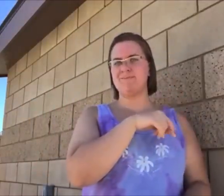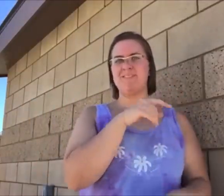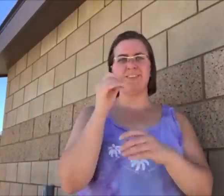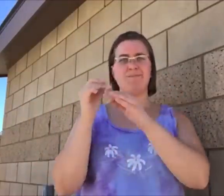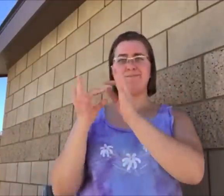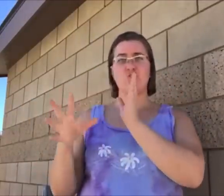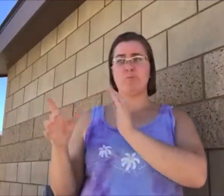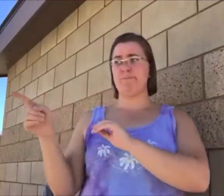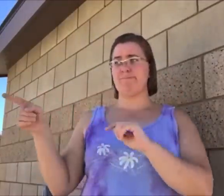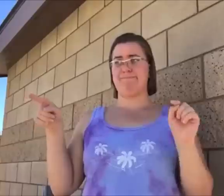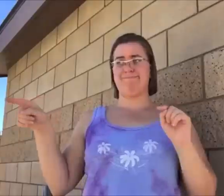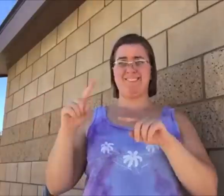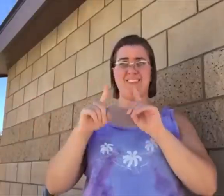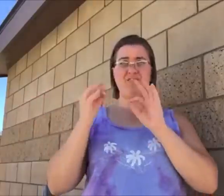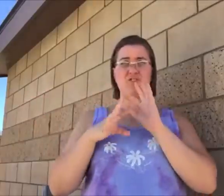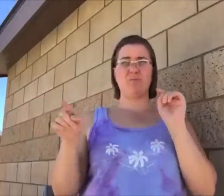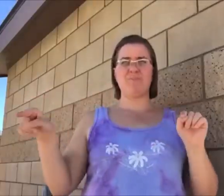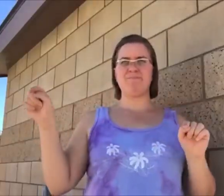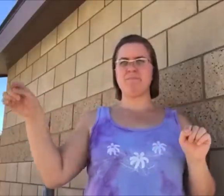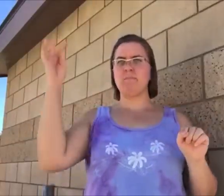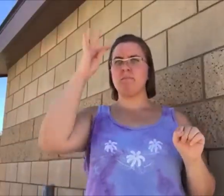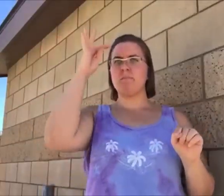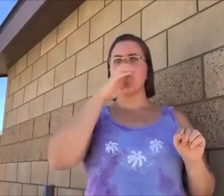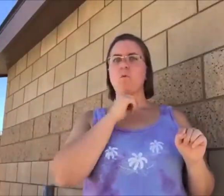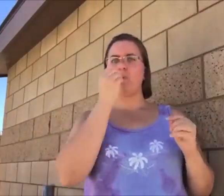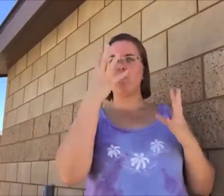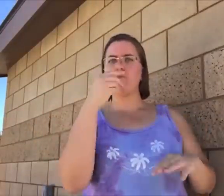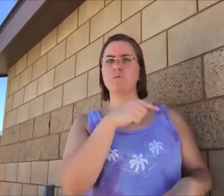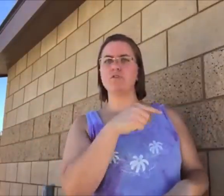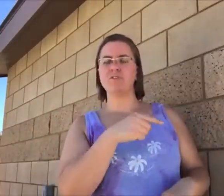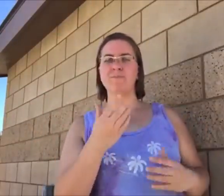which the current interpreter may not have been privy to.